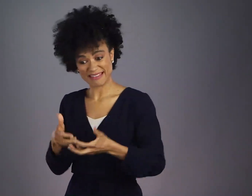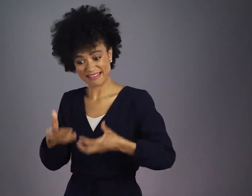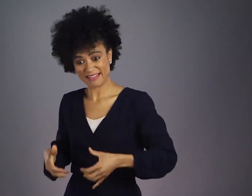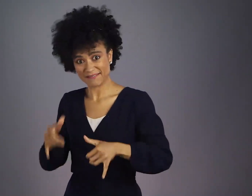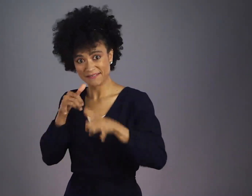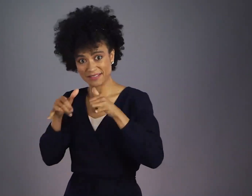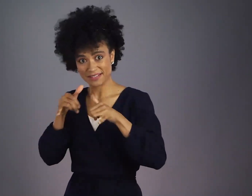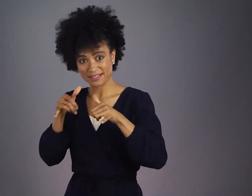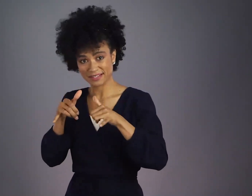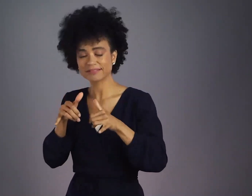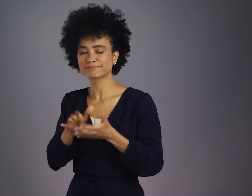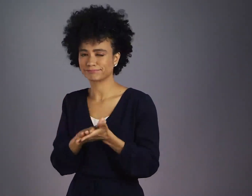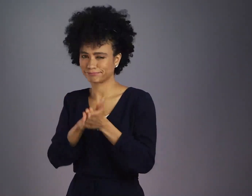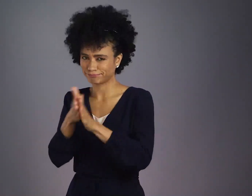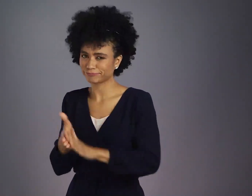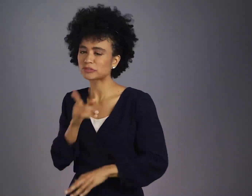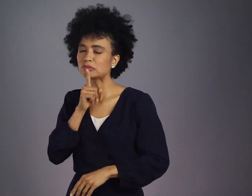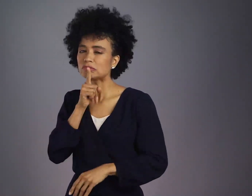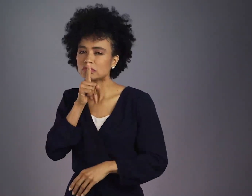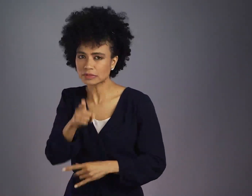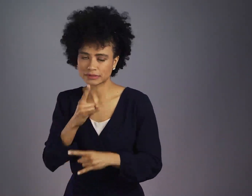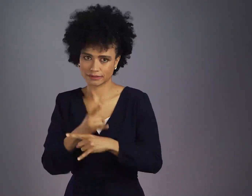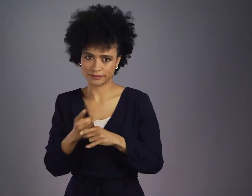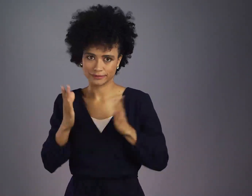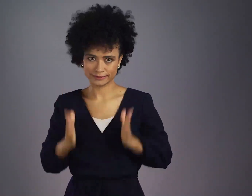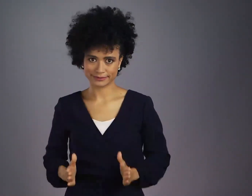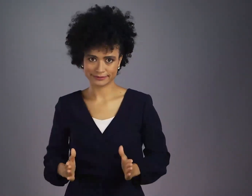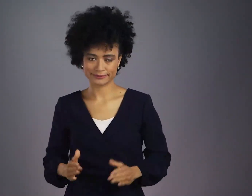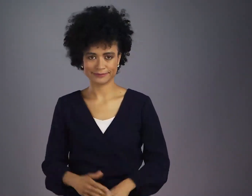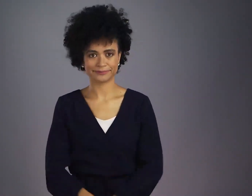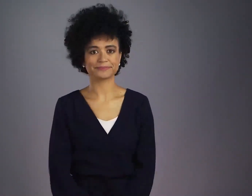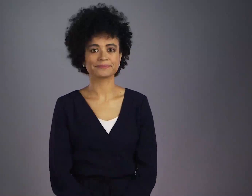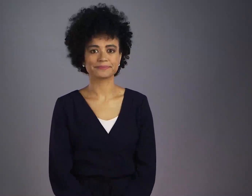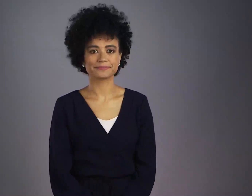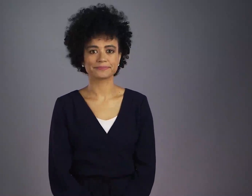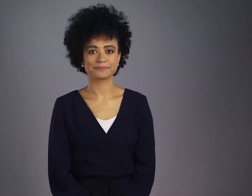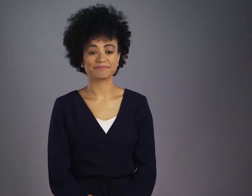Of those who keep on, a good number will become true alcoholics after a while.